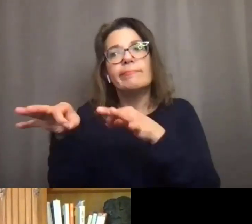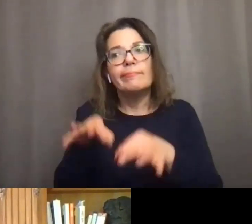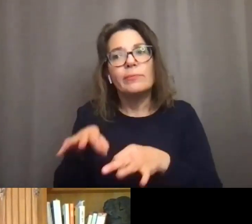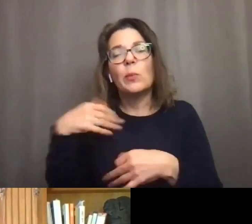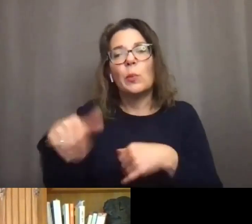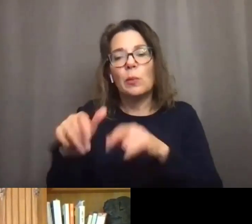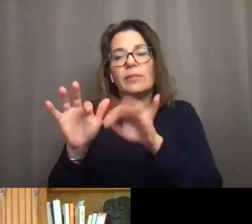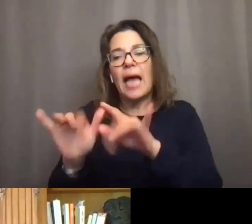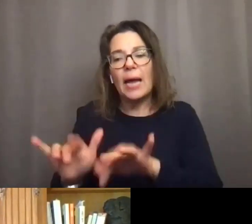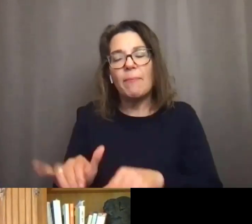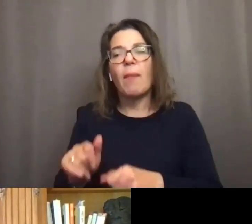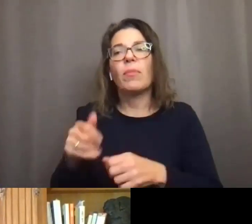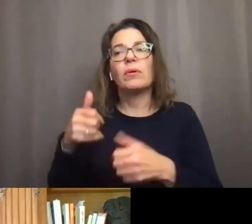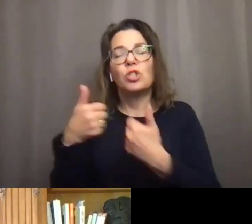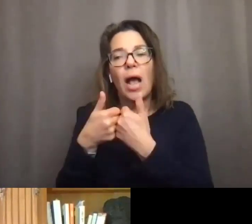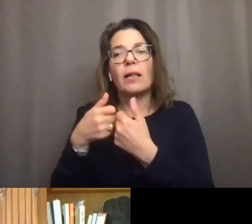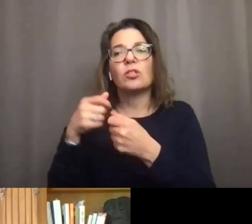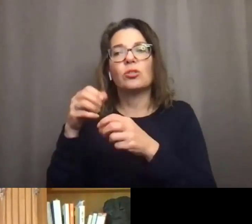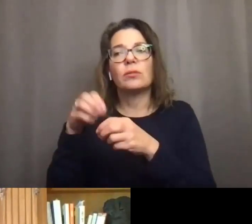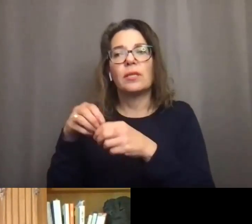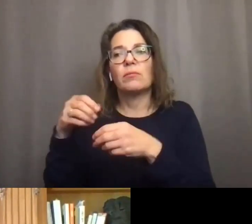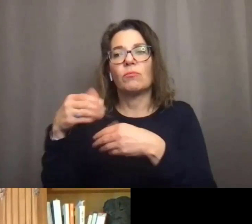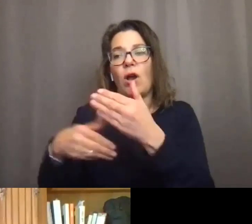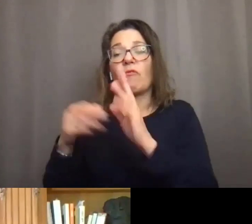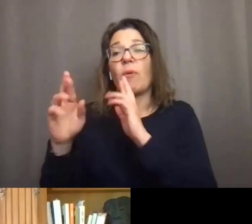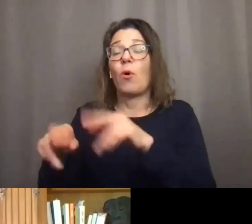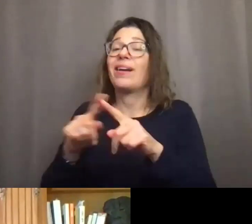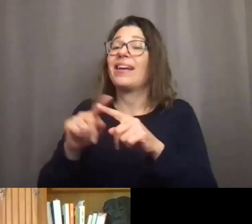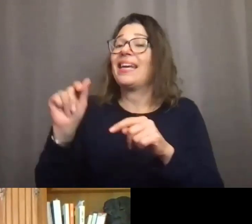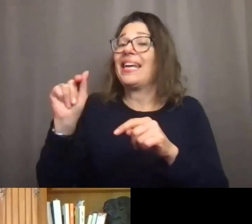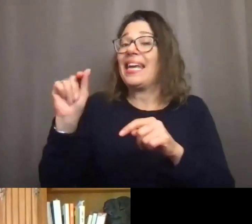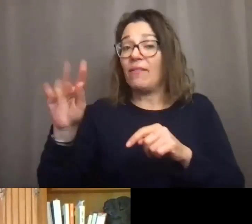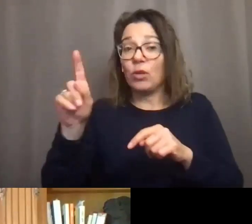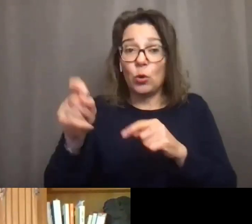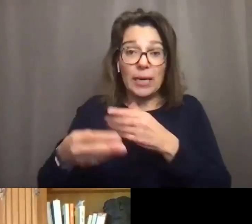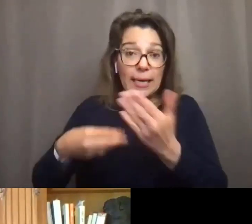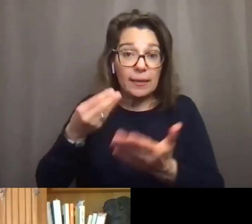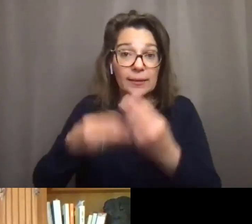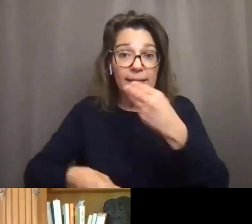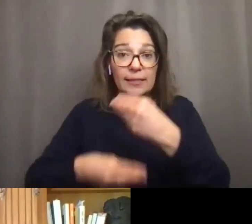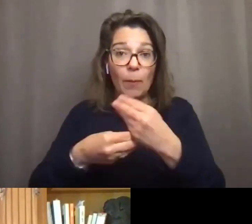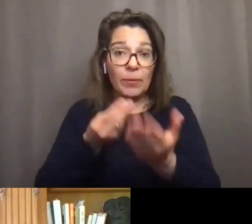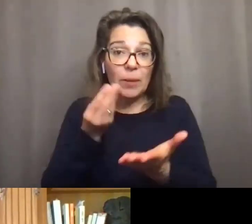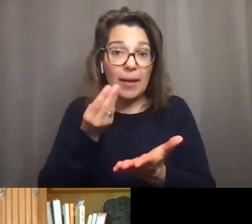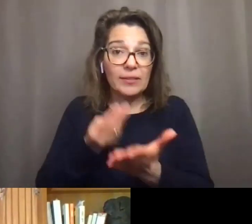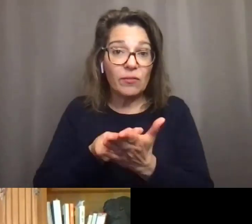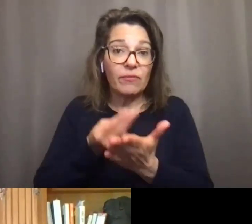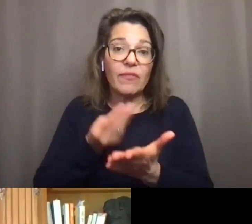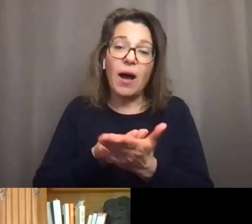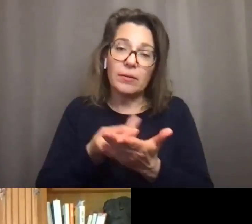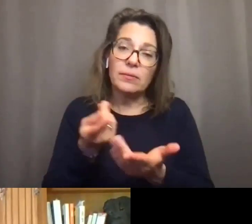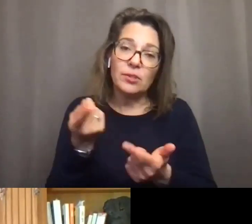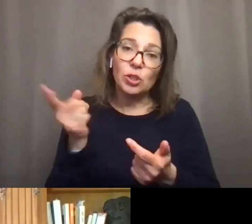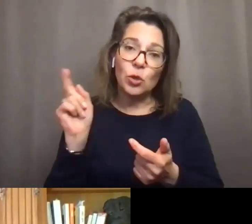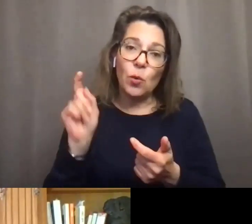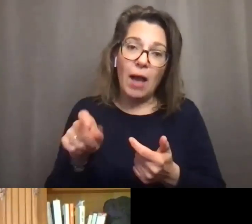Thank you very much for your time and attention. I'm excited now to go to the Q and A. Paula Goodwin: Thank you,